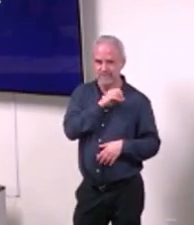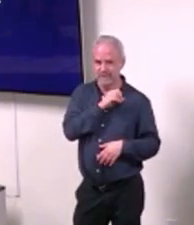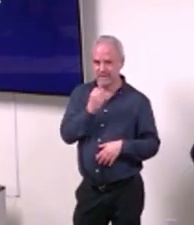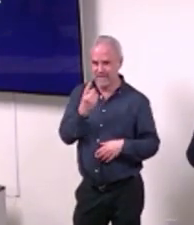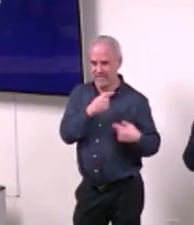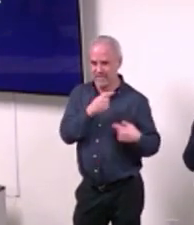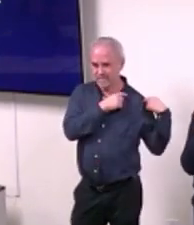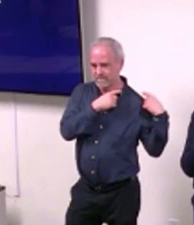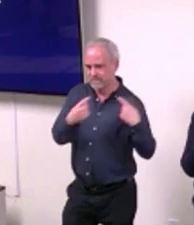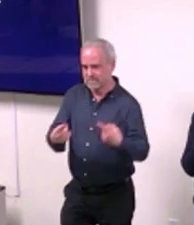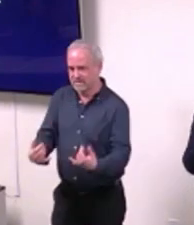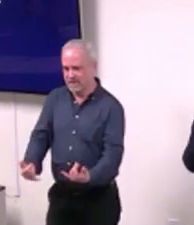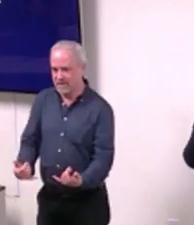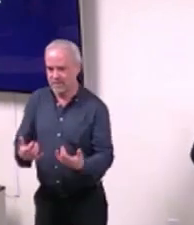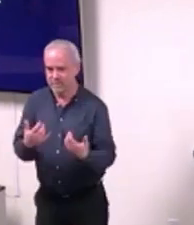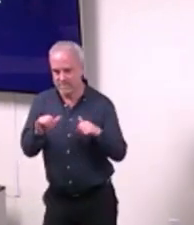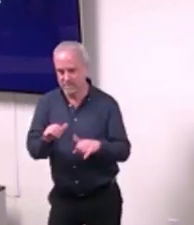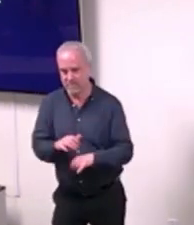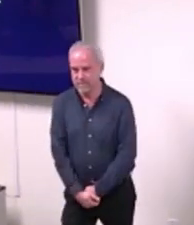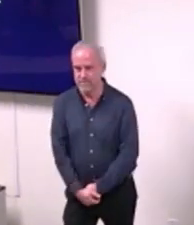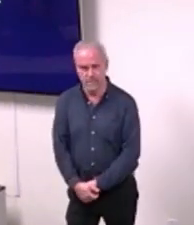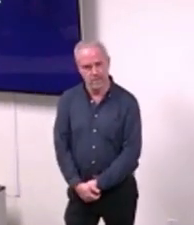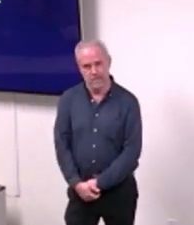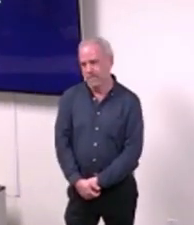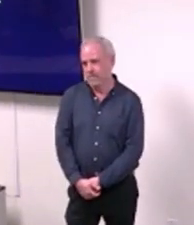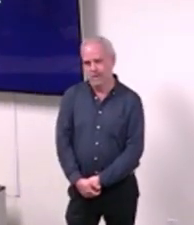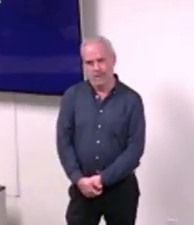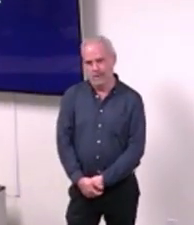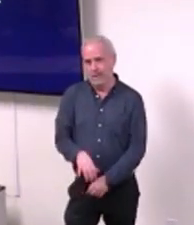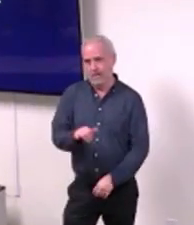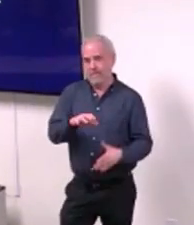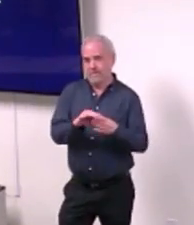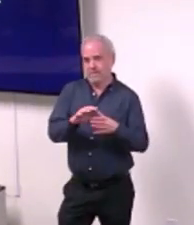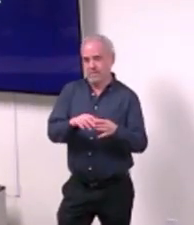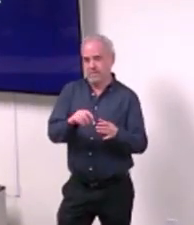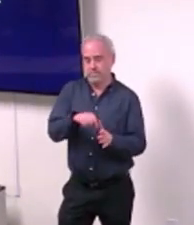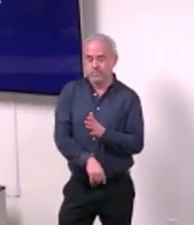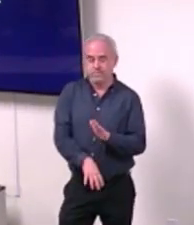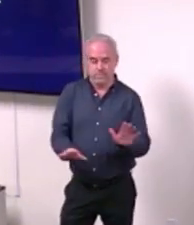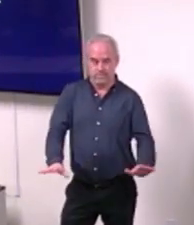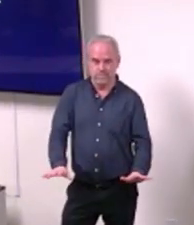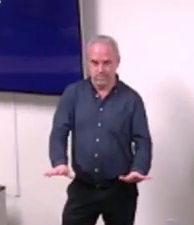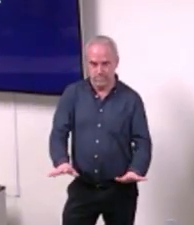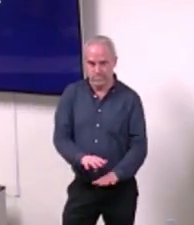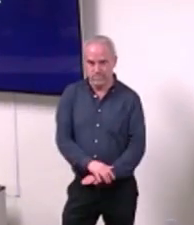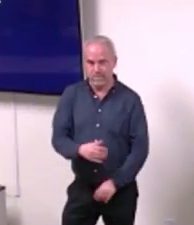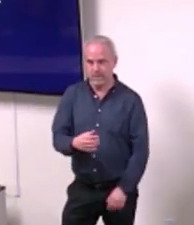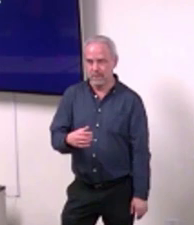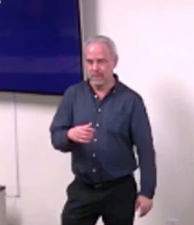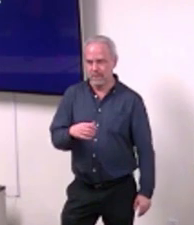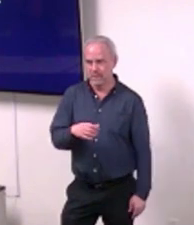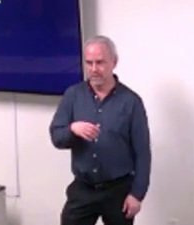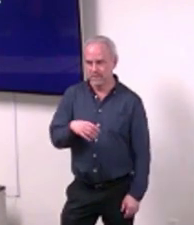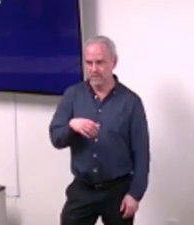Once this, yeah, there's a whole story around that. I mean, I'm not sure. I'm always really bad at explaining all the things HEARD does.